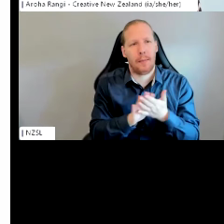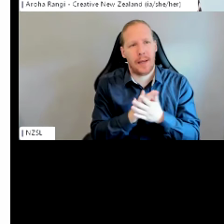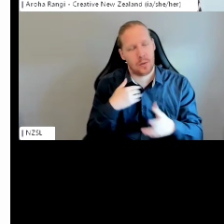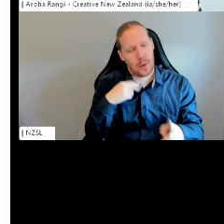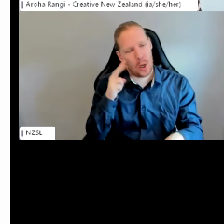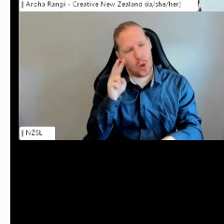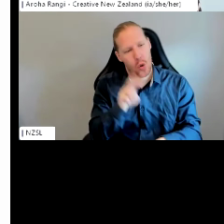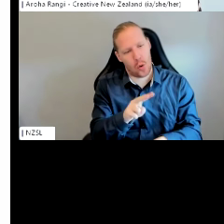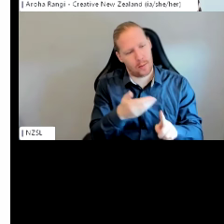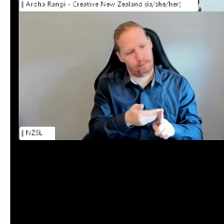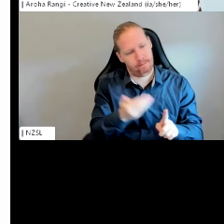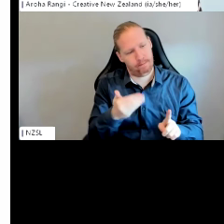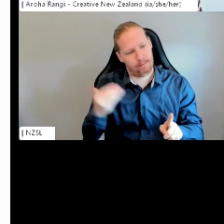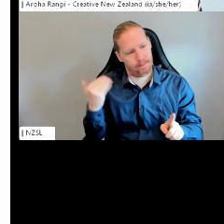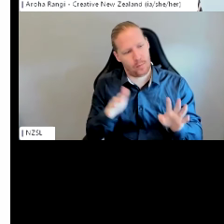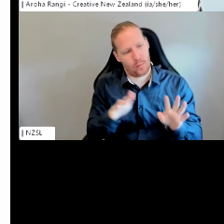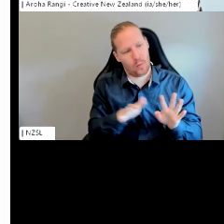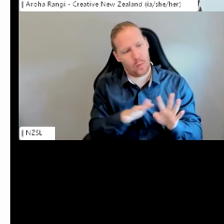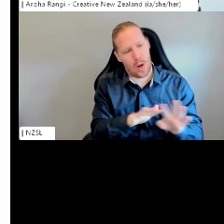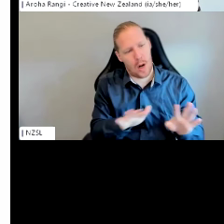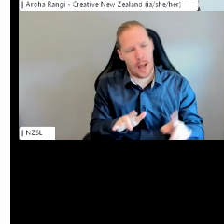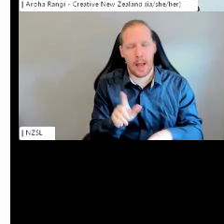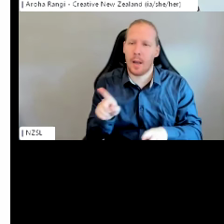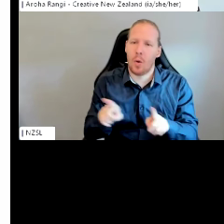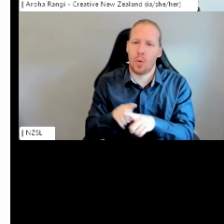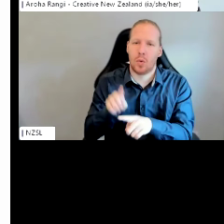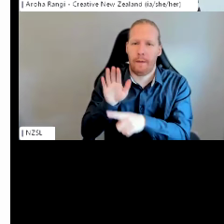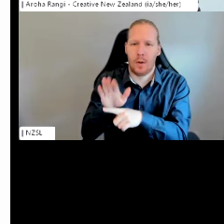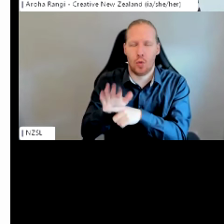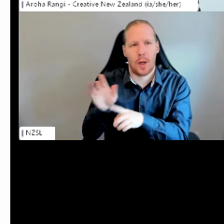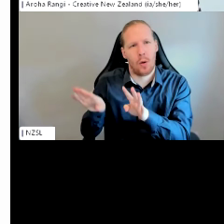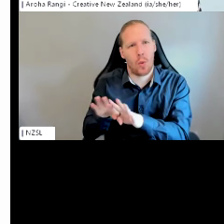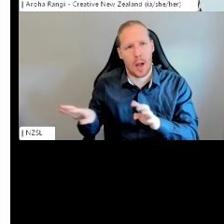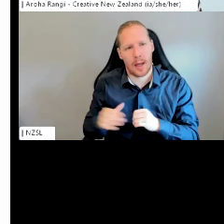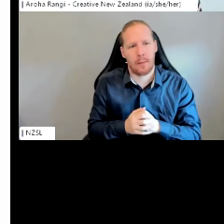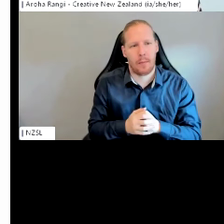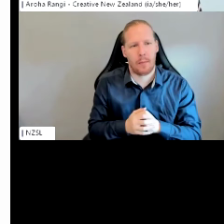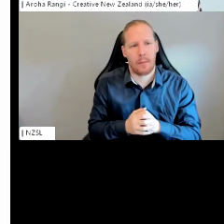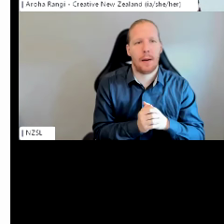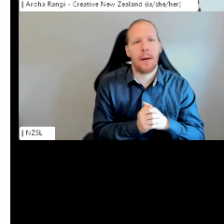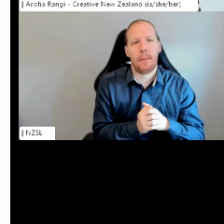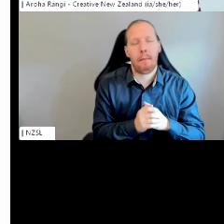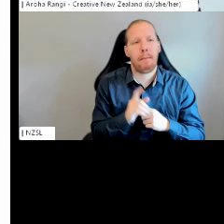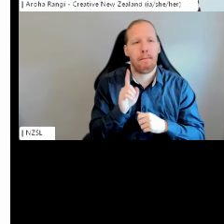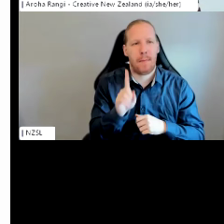Doing that across 11 different art forms. In this morning's presentation I can only give you a brief